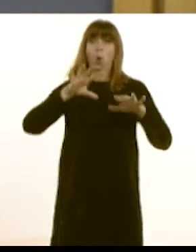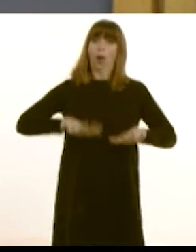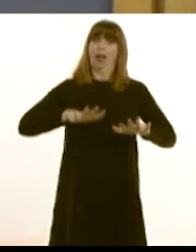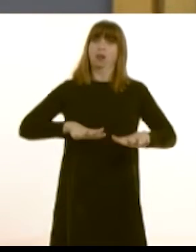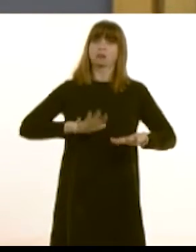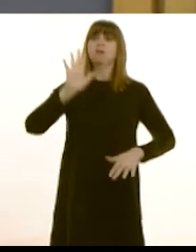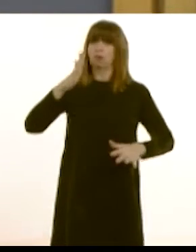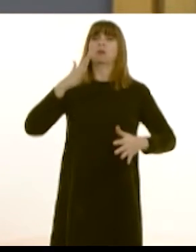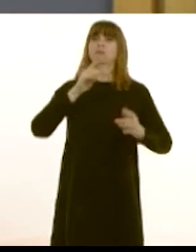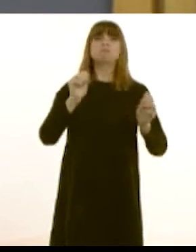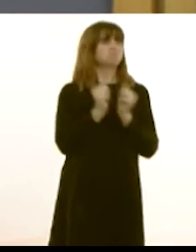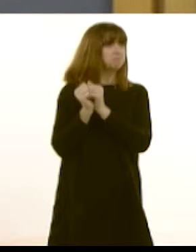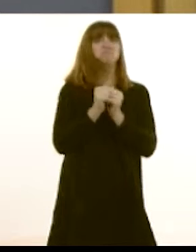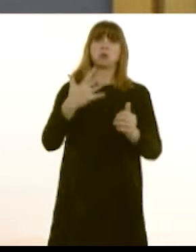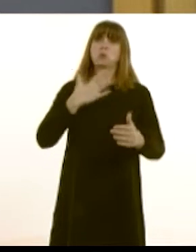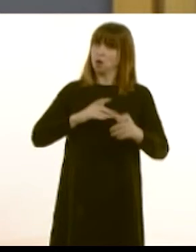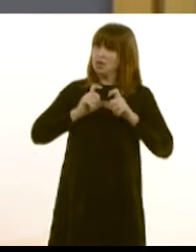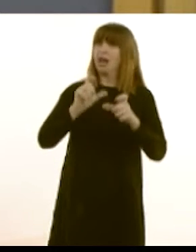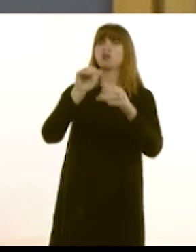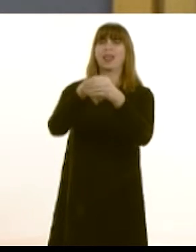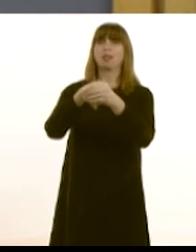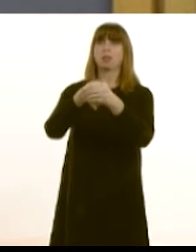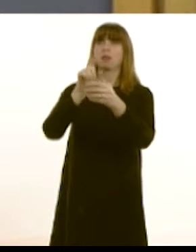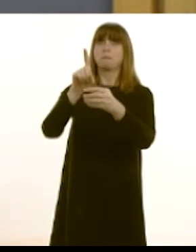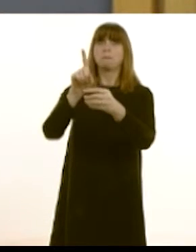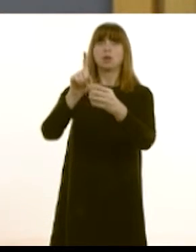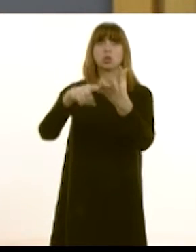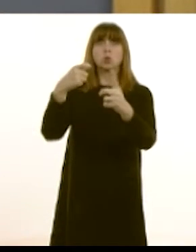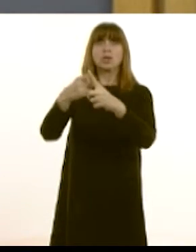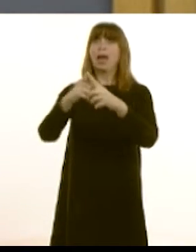And what action will the Welsh Government take in terms of its relationship with the